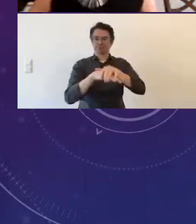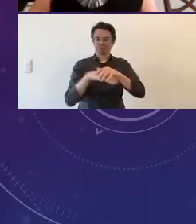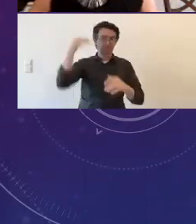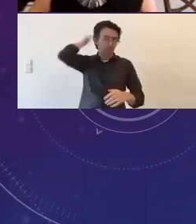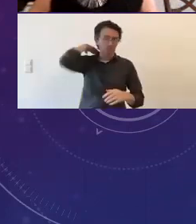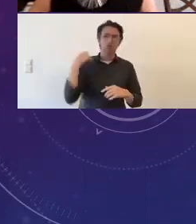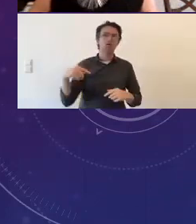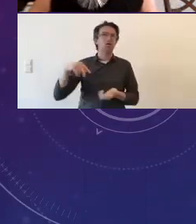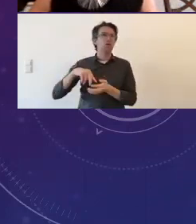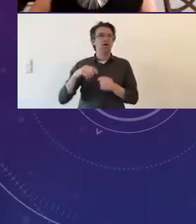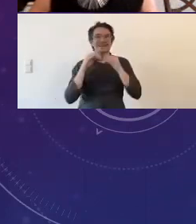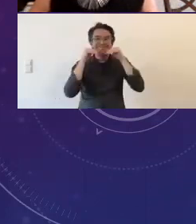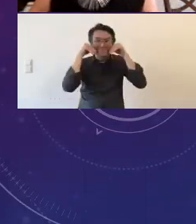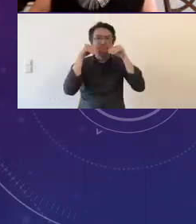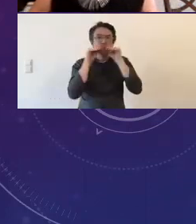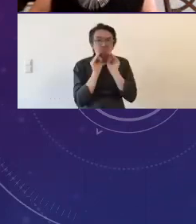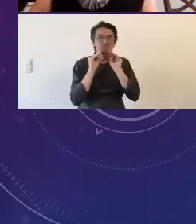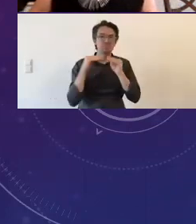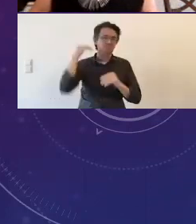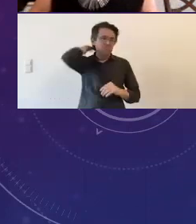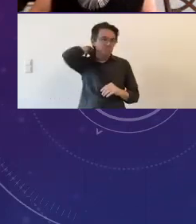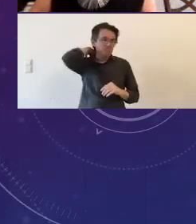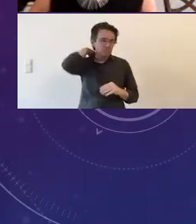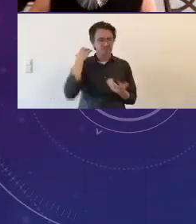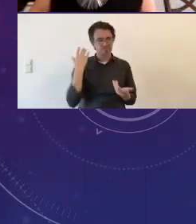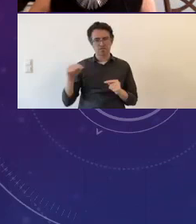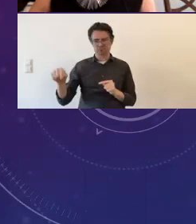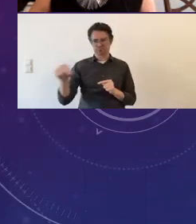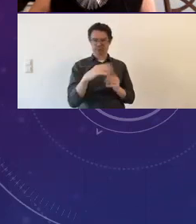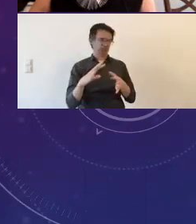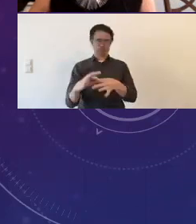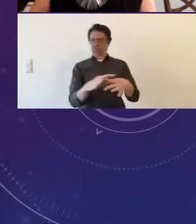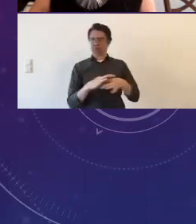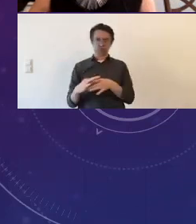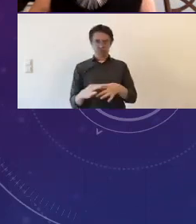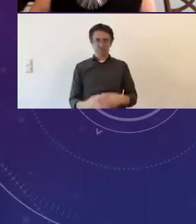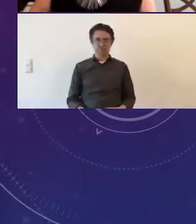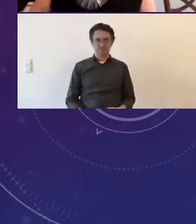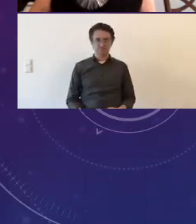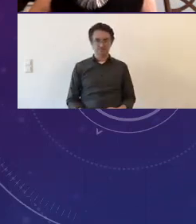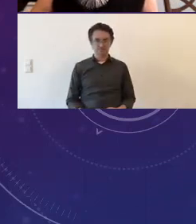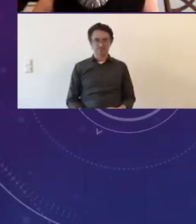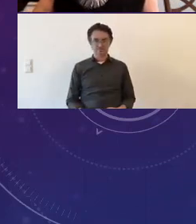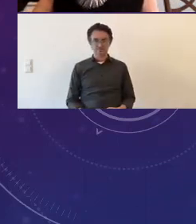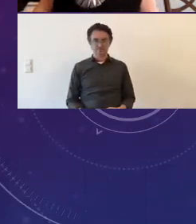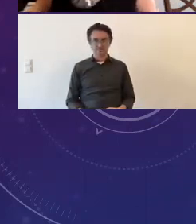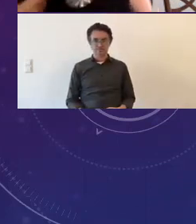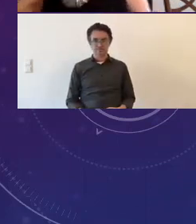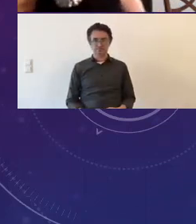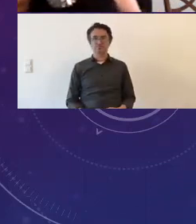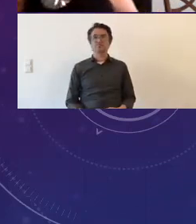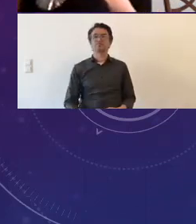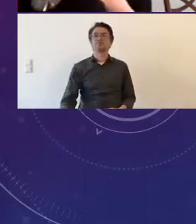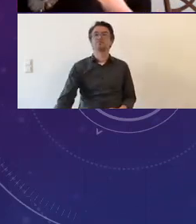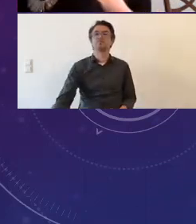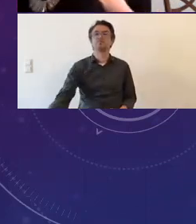demonstration now of protecto sometimes we say PT but short now I don't have